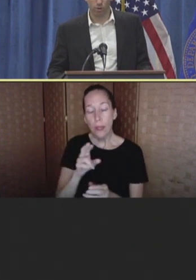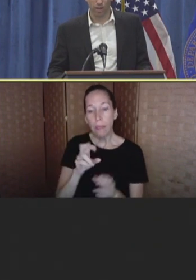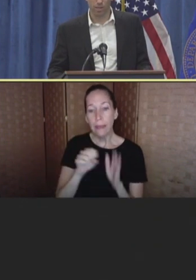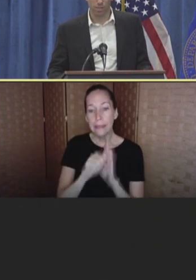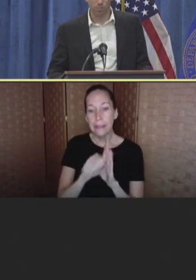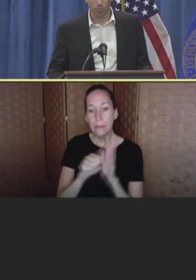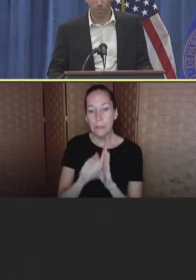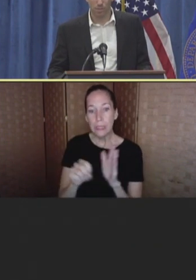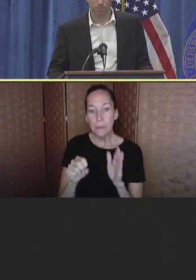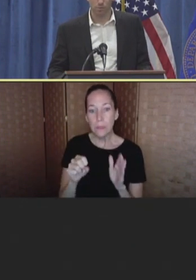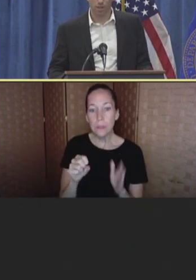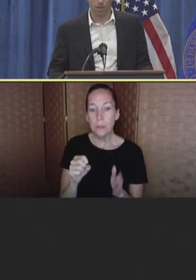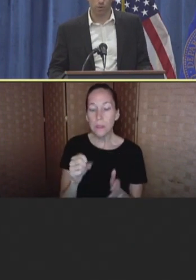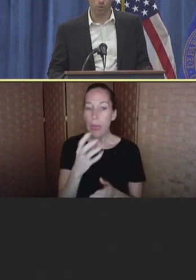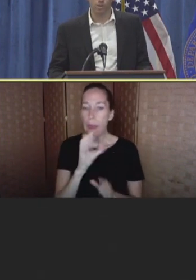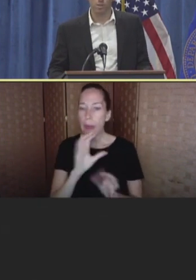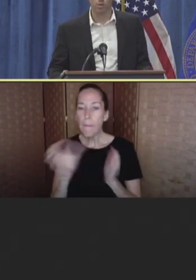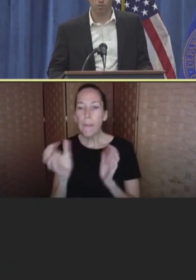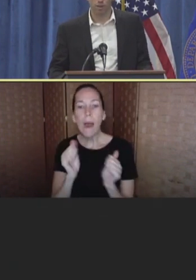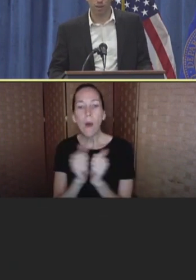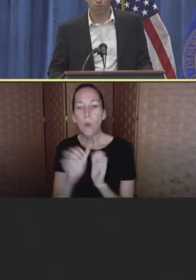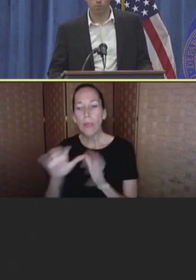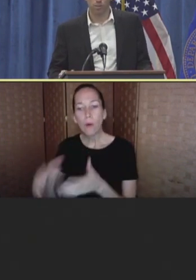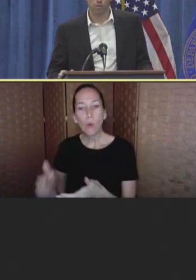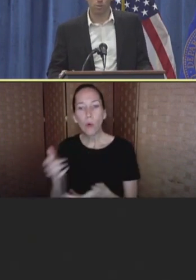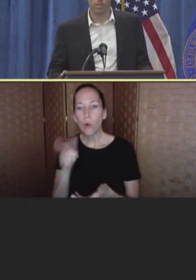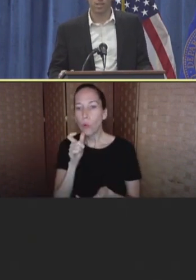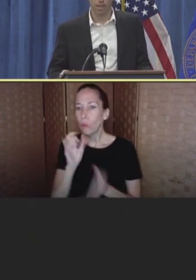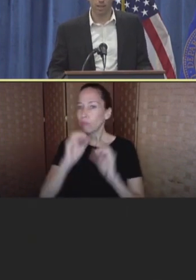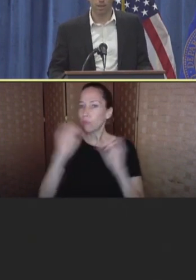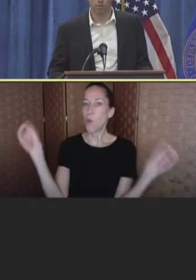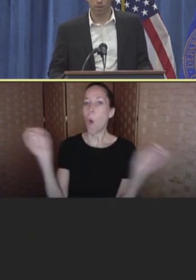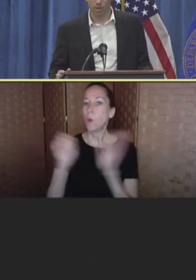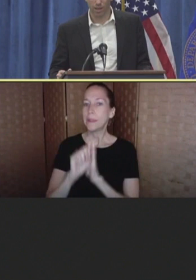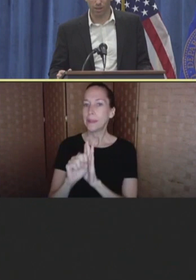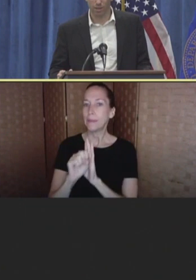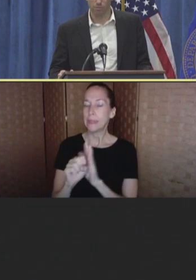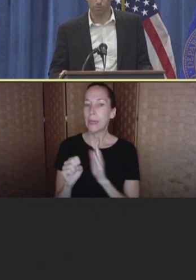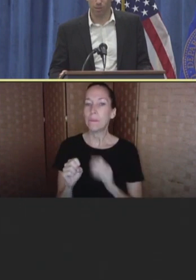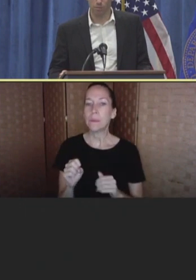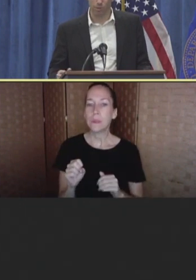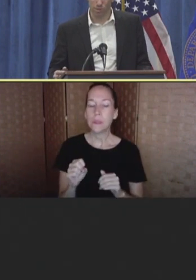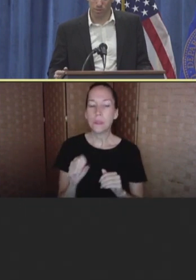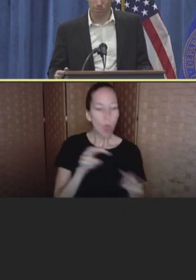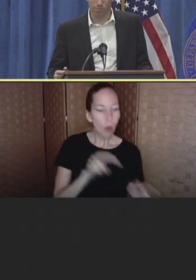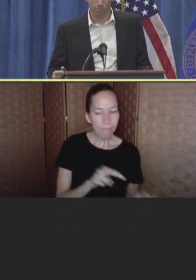any symptoms, and we always try to find it using the daytime and the nighttime.